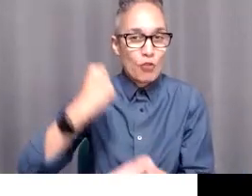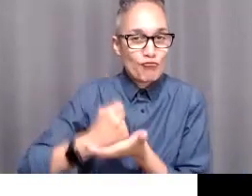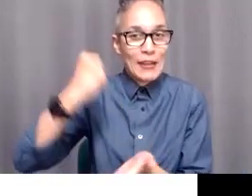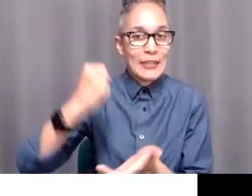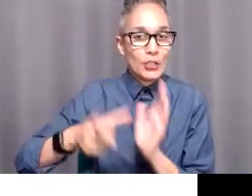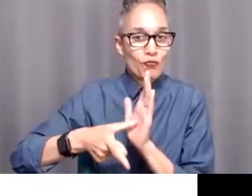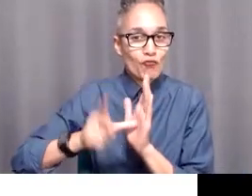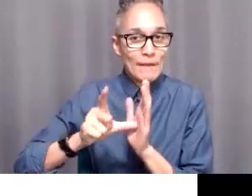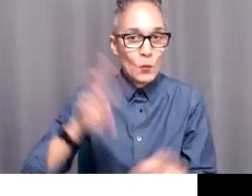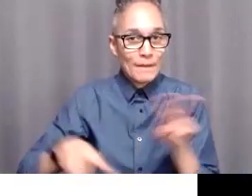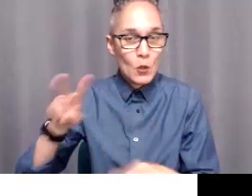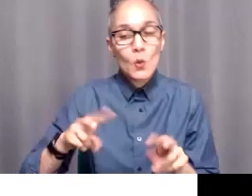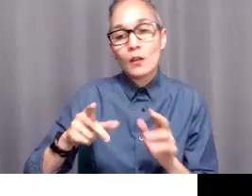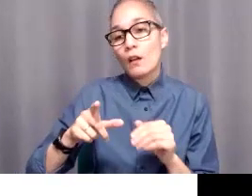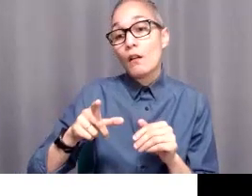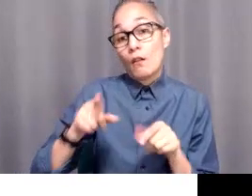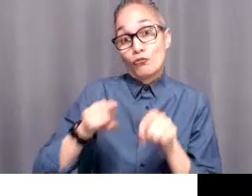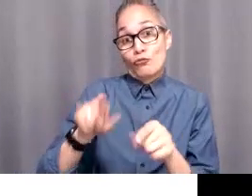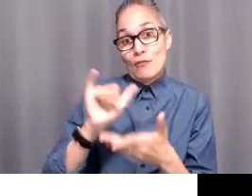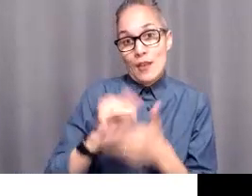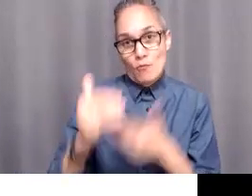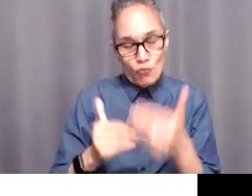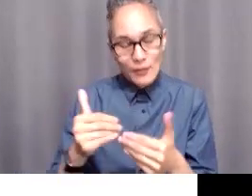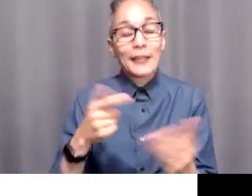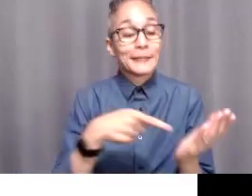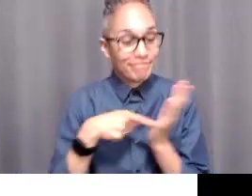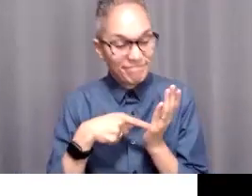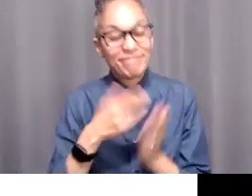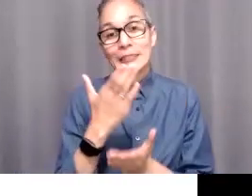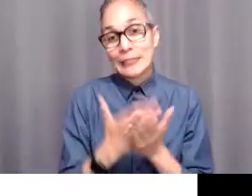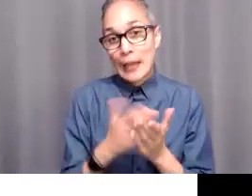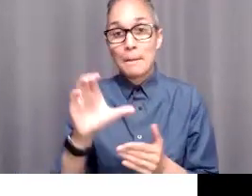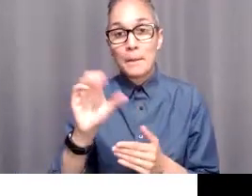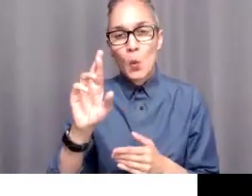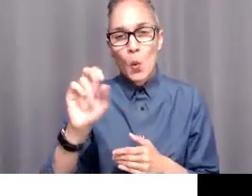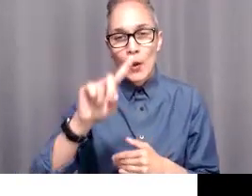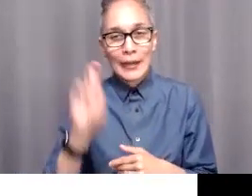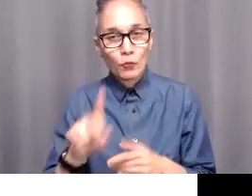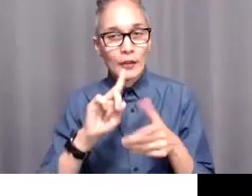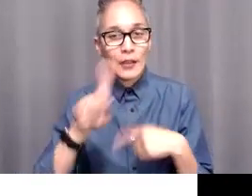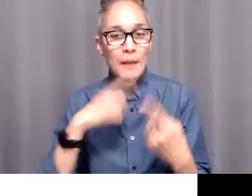And during that process, we had received a core inquiry about RSI in our DE courses.